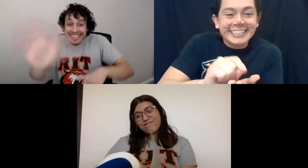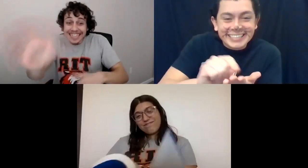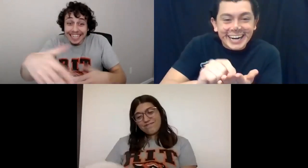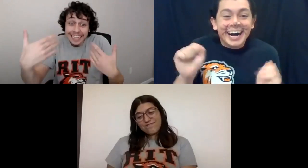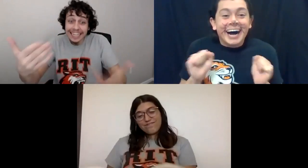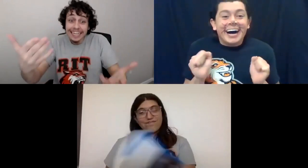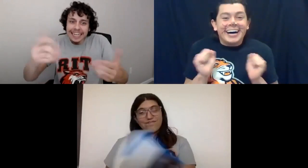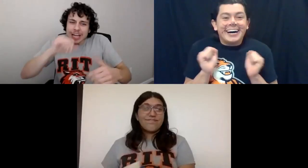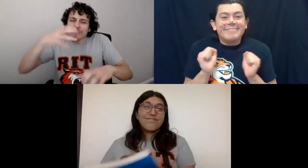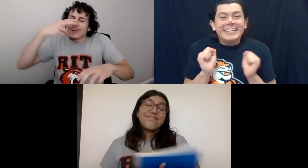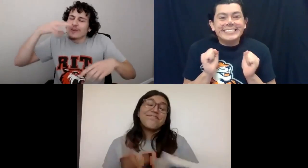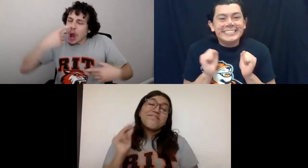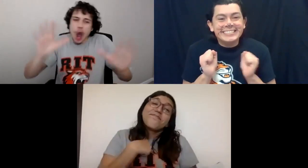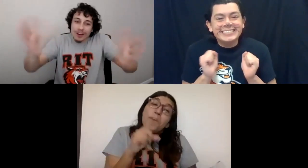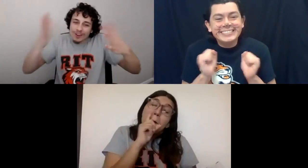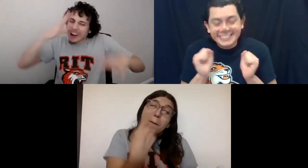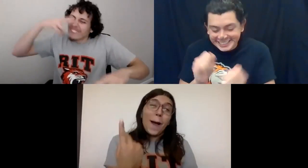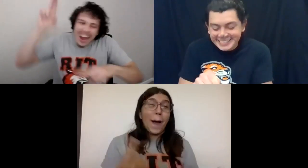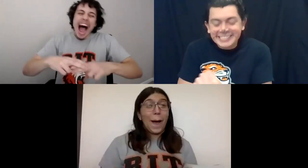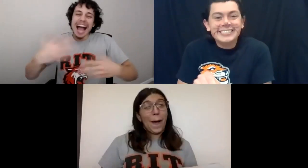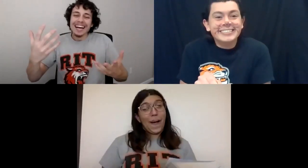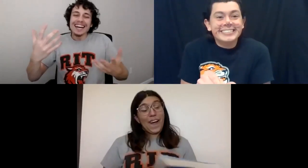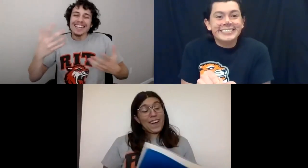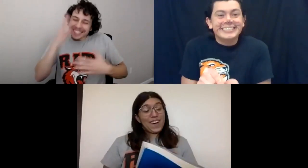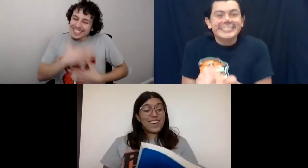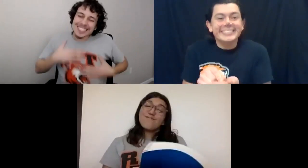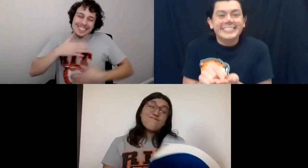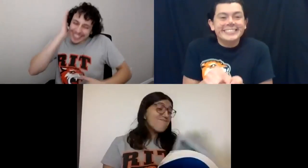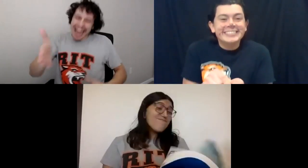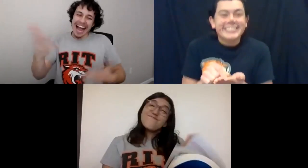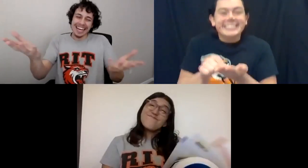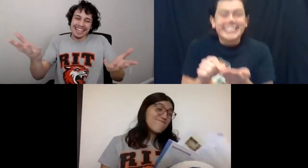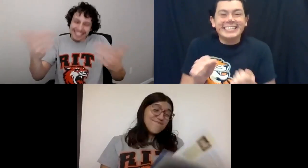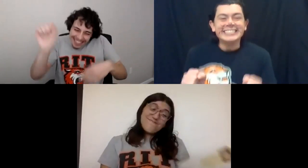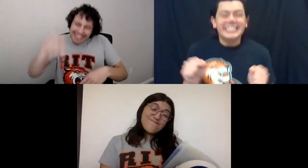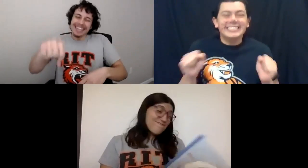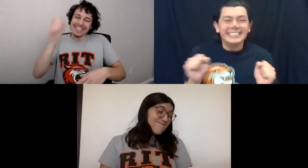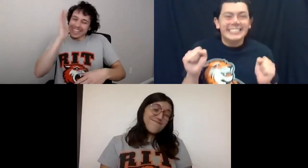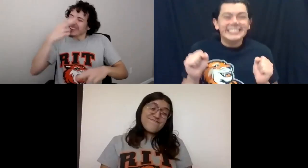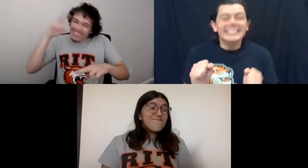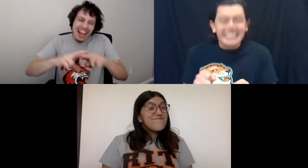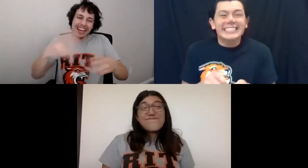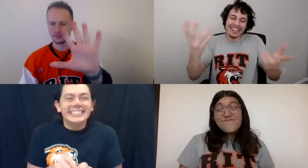Vladimir: Amanda, come on. I know it is not the most fun, but you will enjoy it. Amanda: BORING!!